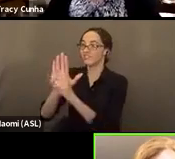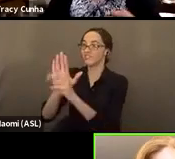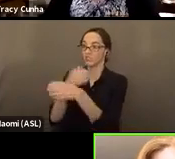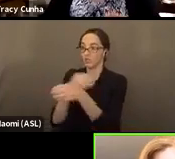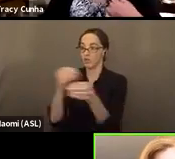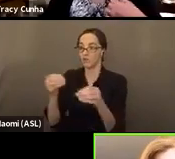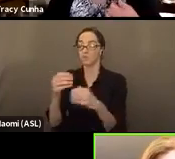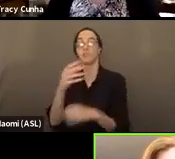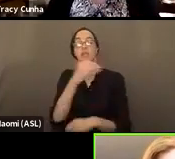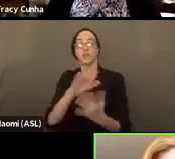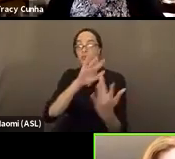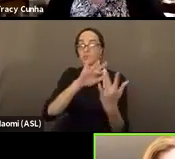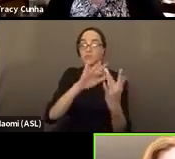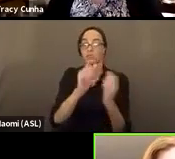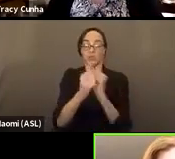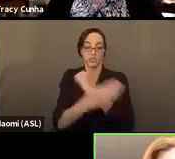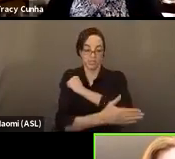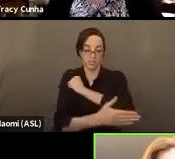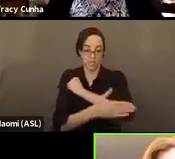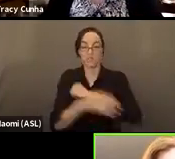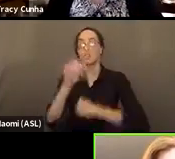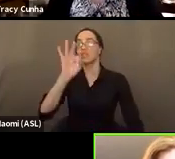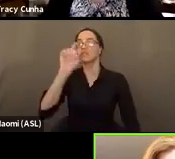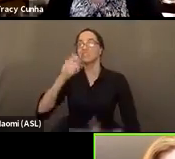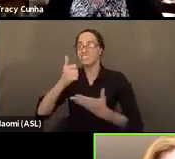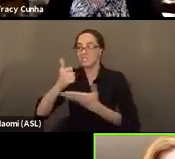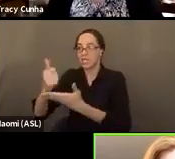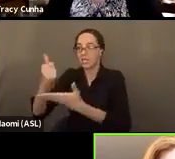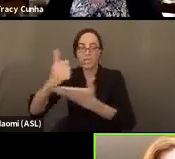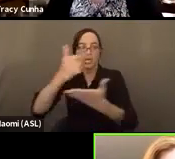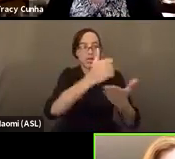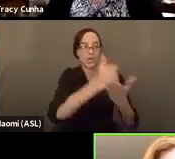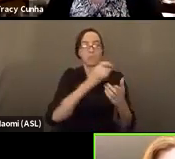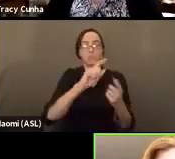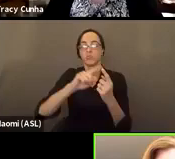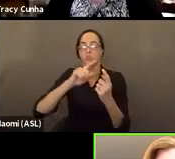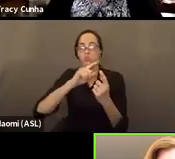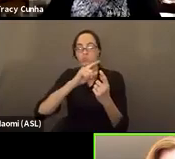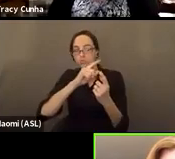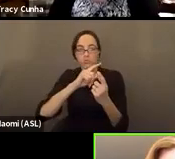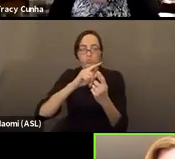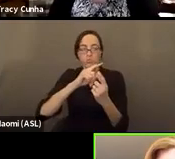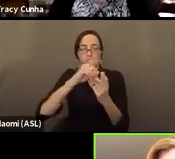communications with pg e too because we're also there for that did you have anything else to say